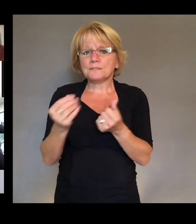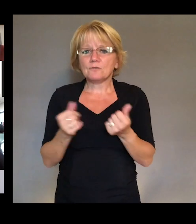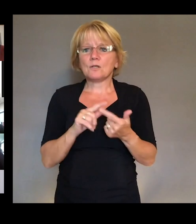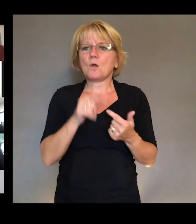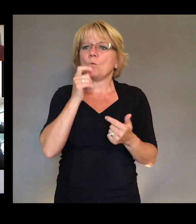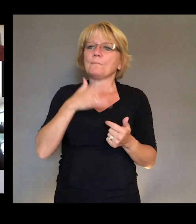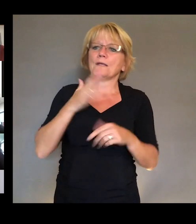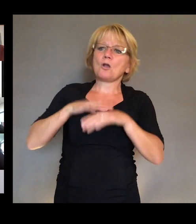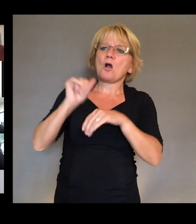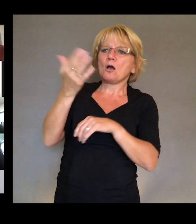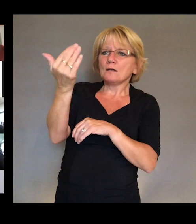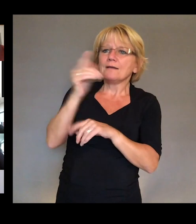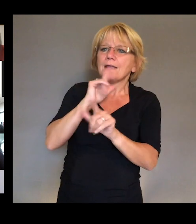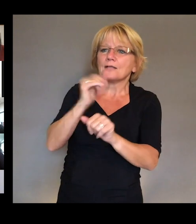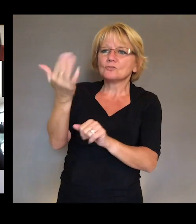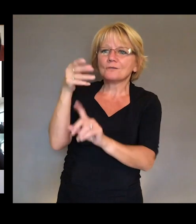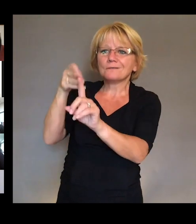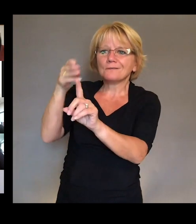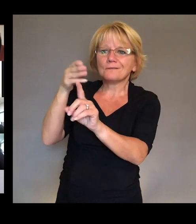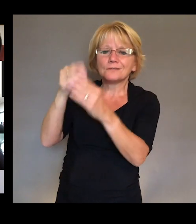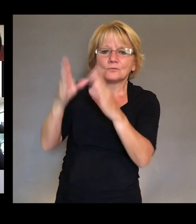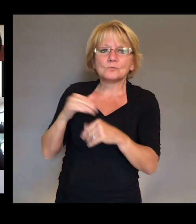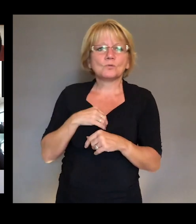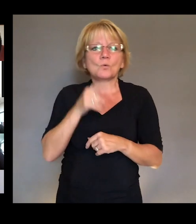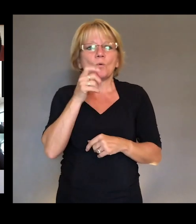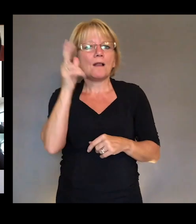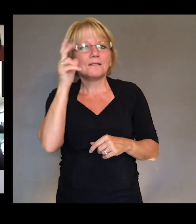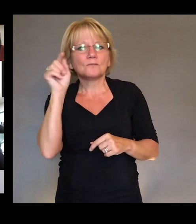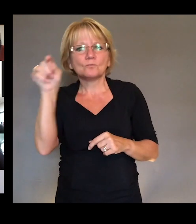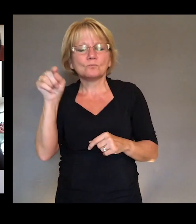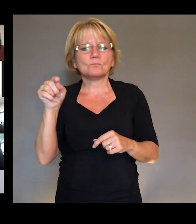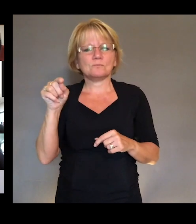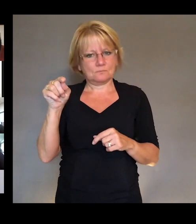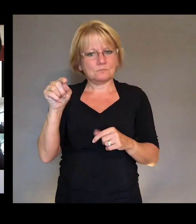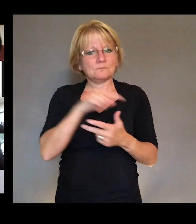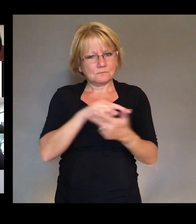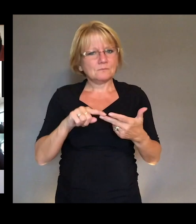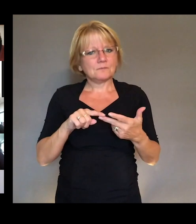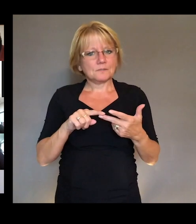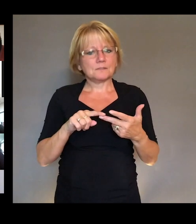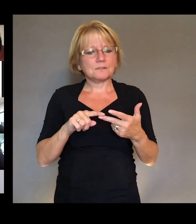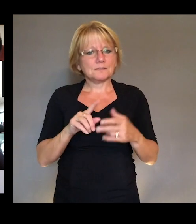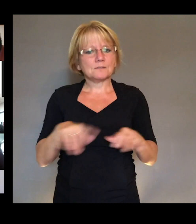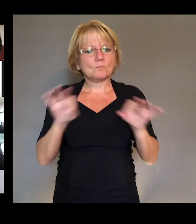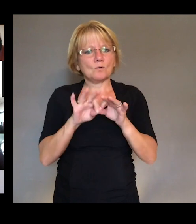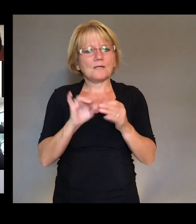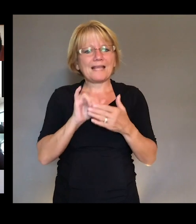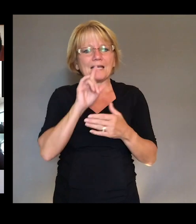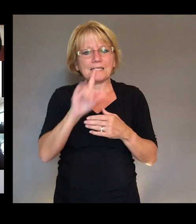or who I call on first in class or who, you know, who I listened to in class first, those choices matter a lot because that's an intervention.